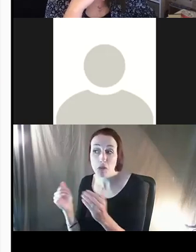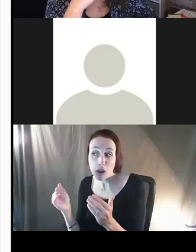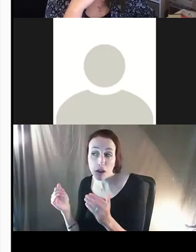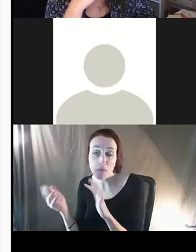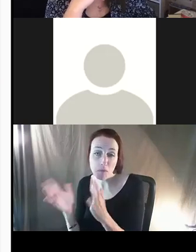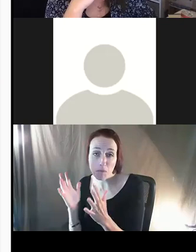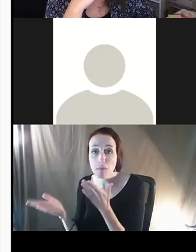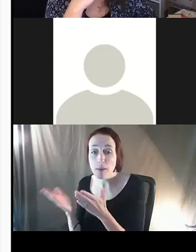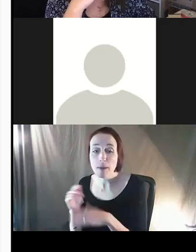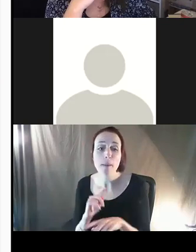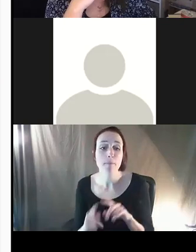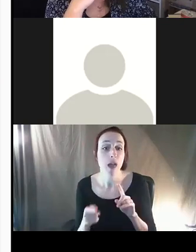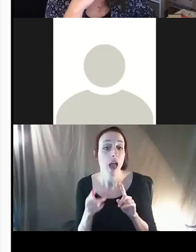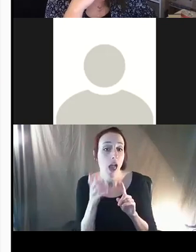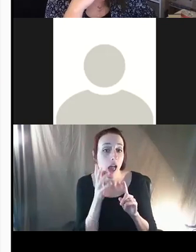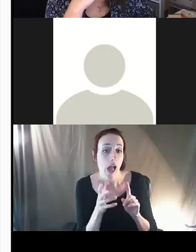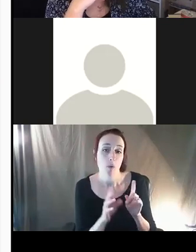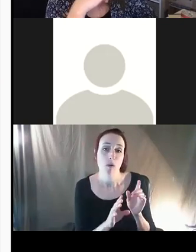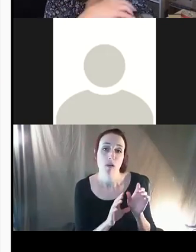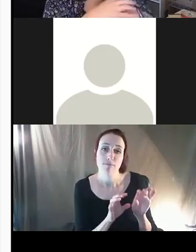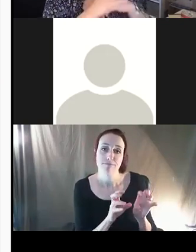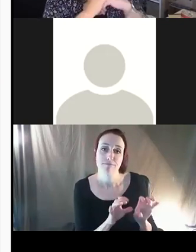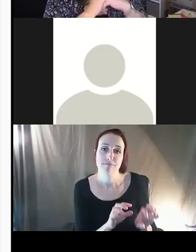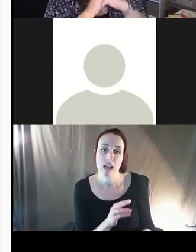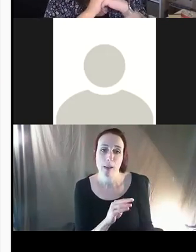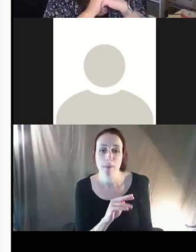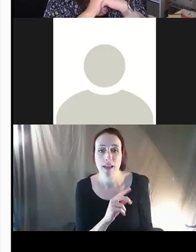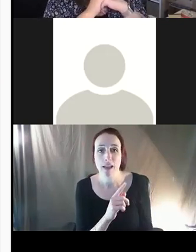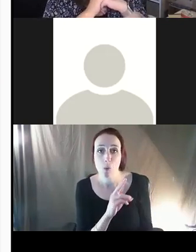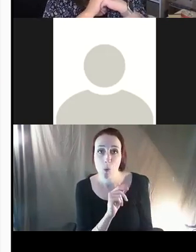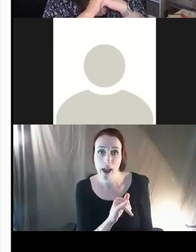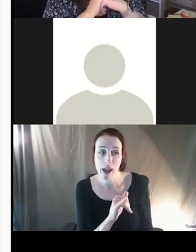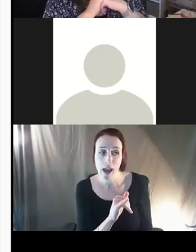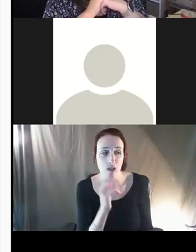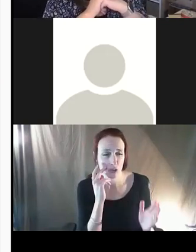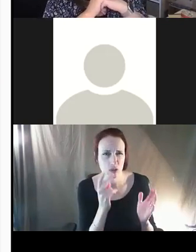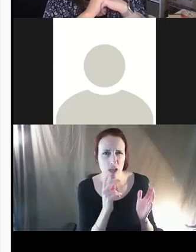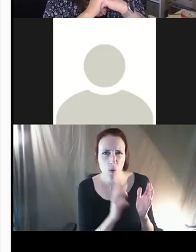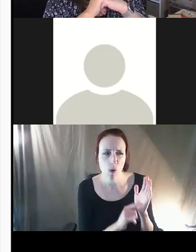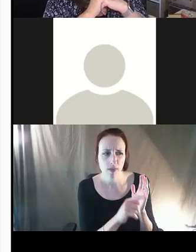Hemingway for what does get flagged as hard to read or very hard to read.